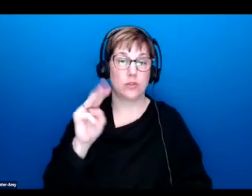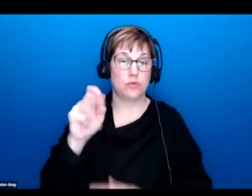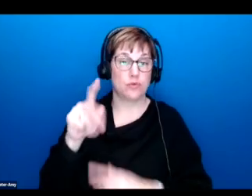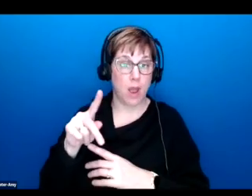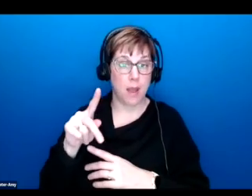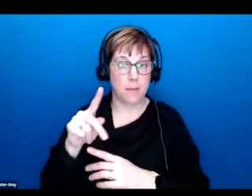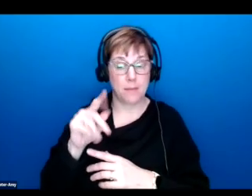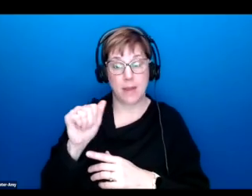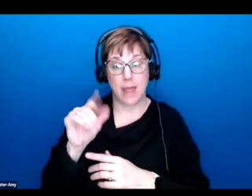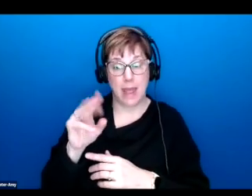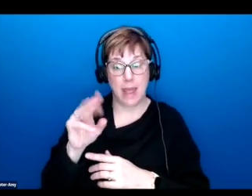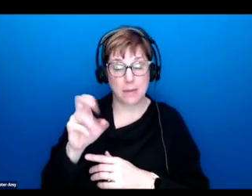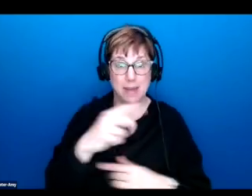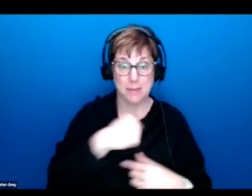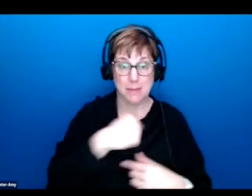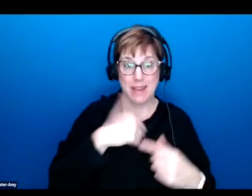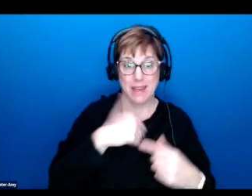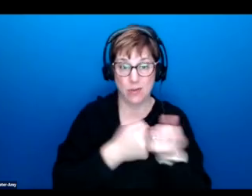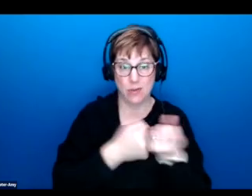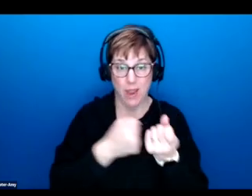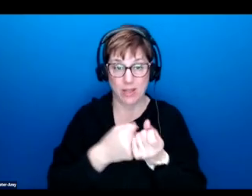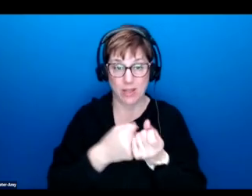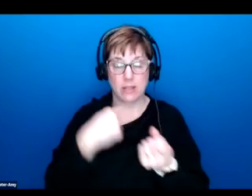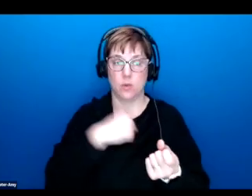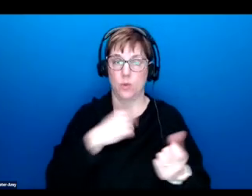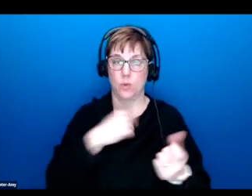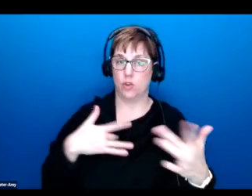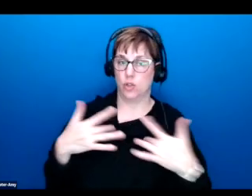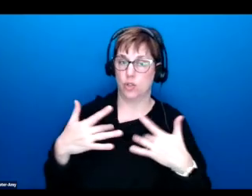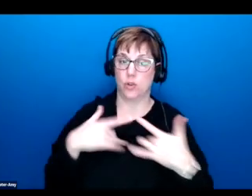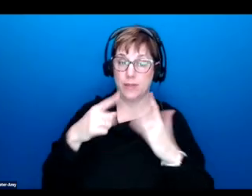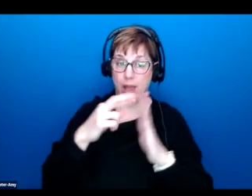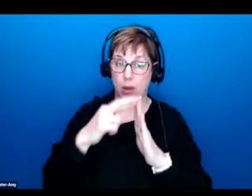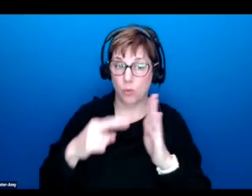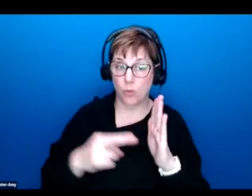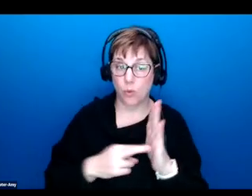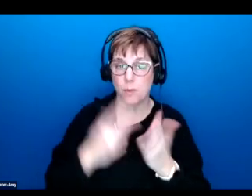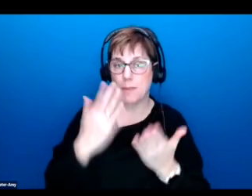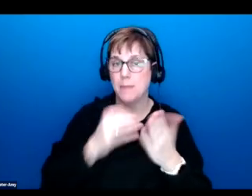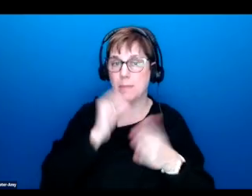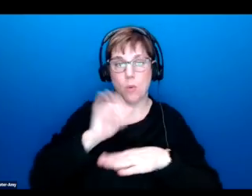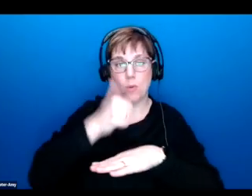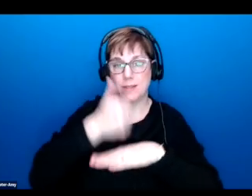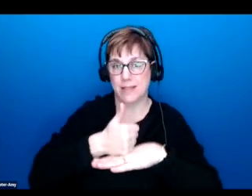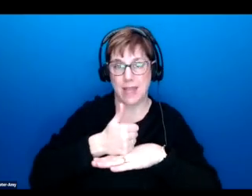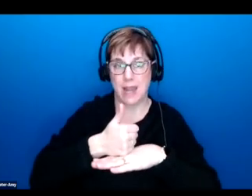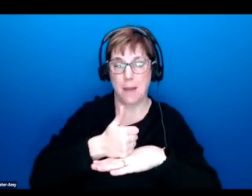myself and other advocates are concerned that this rule may not be implemented in a meaningful way,